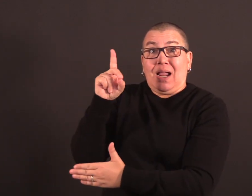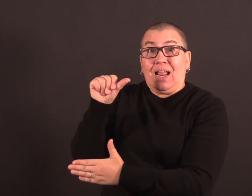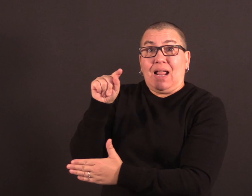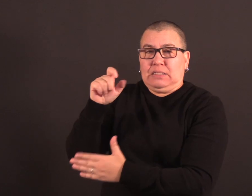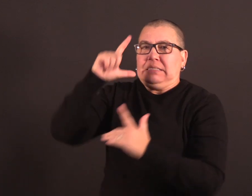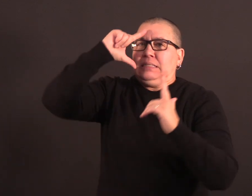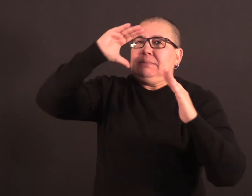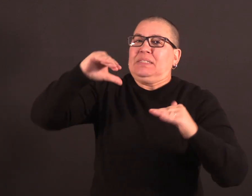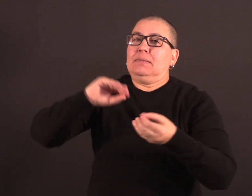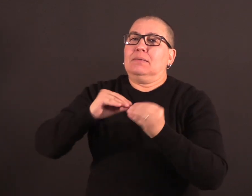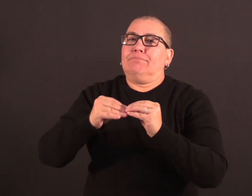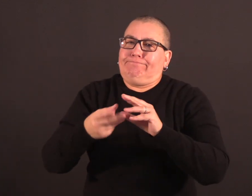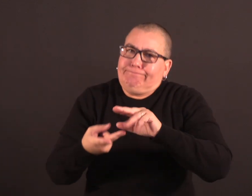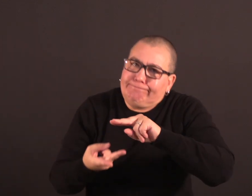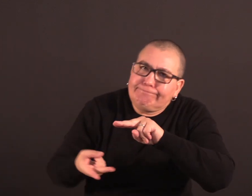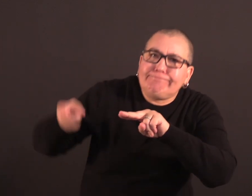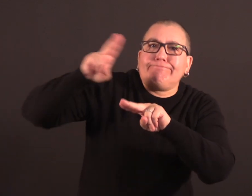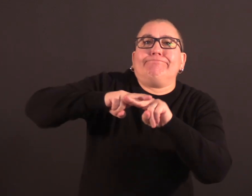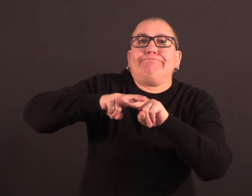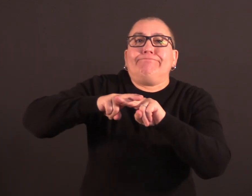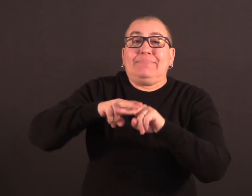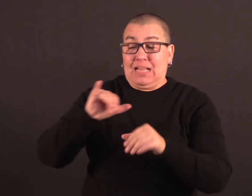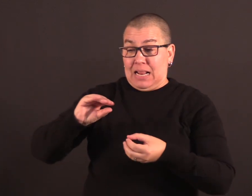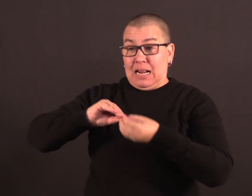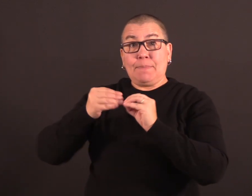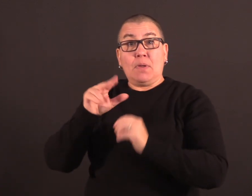Importantly, the climbing number of hospital admissions in Minnesota is